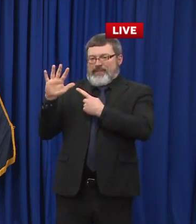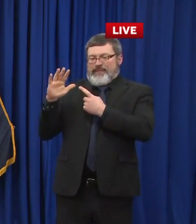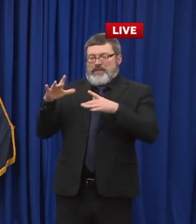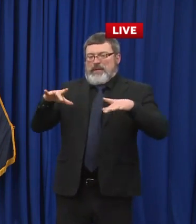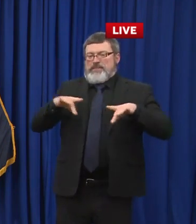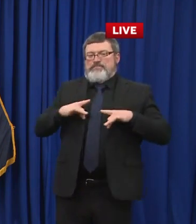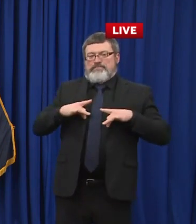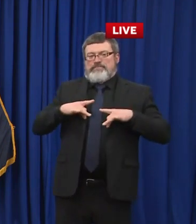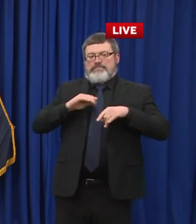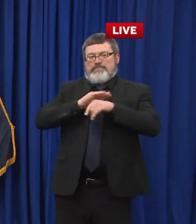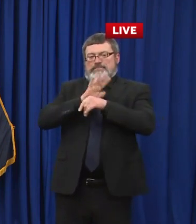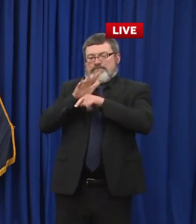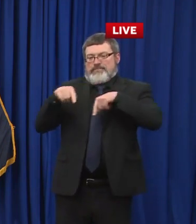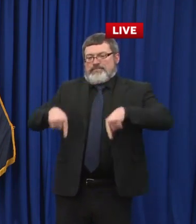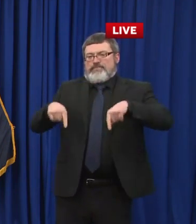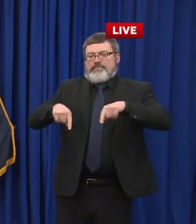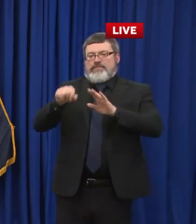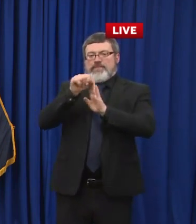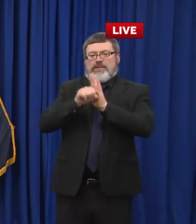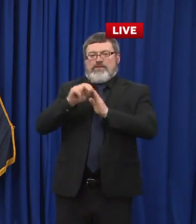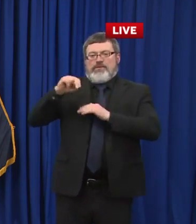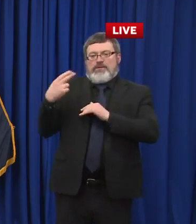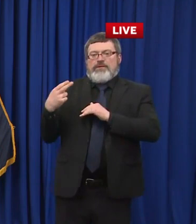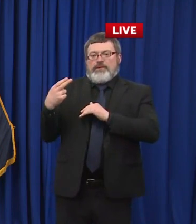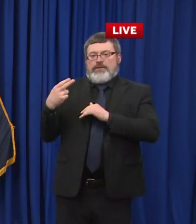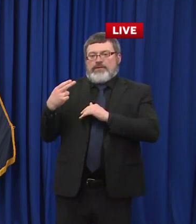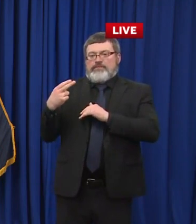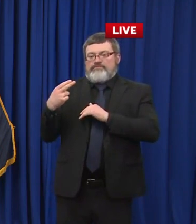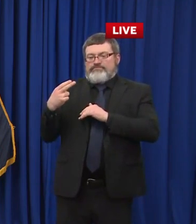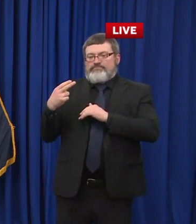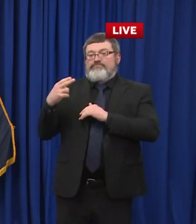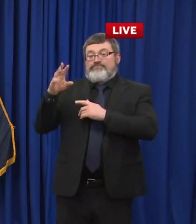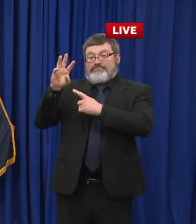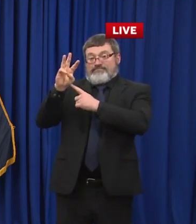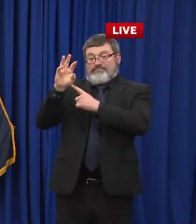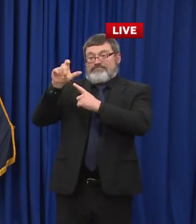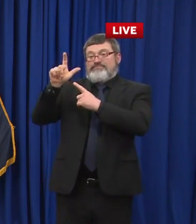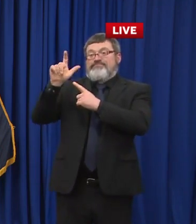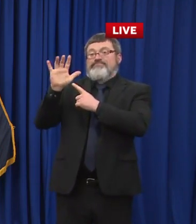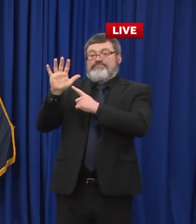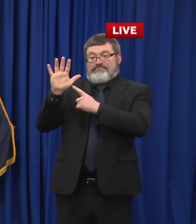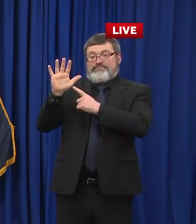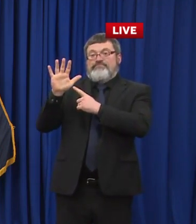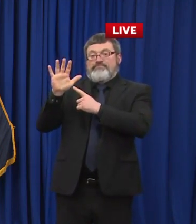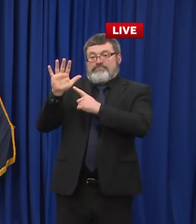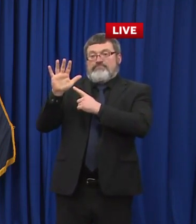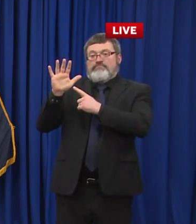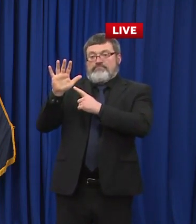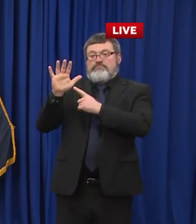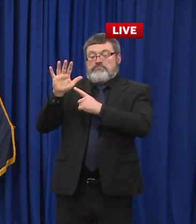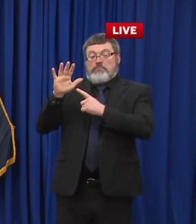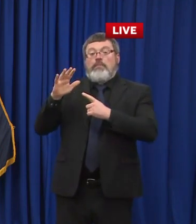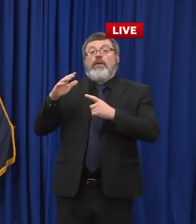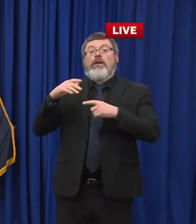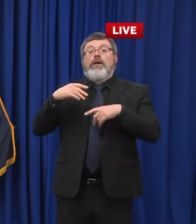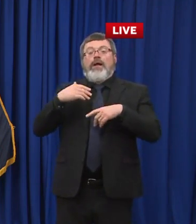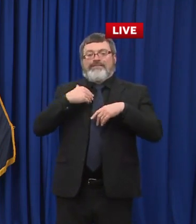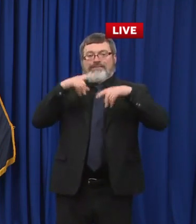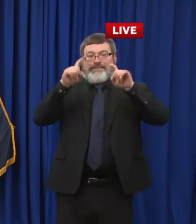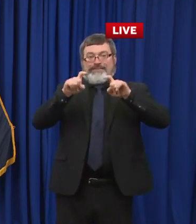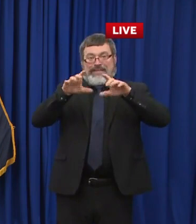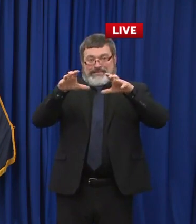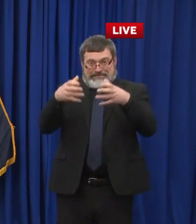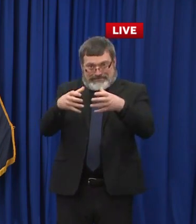WE ARE ANNOUNCING 625 NEW PEOPLE DIAGNOSED WITH COVID-19 IN NEW HAMPSHIRE TODAY.